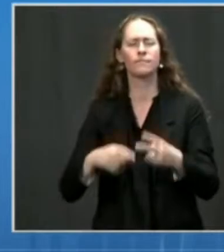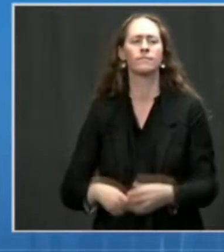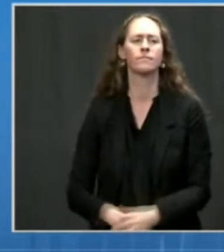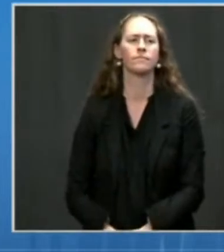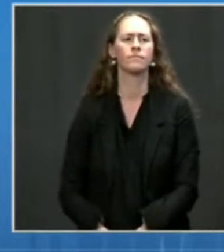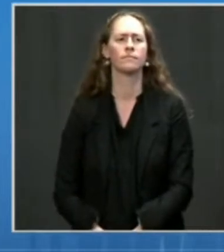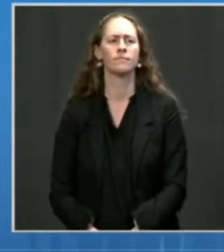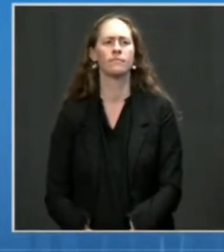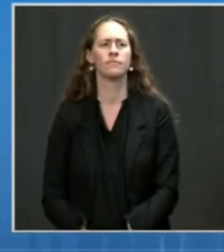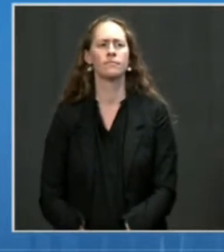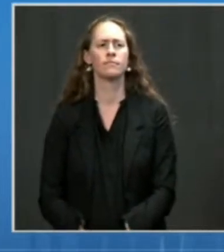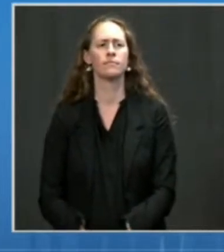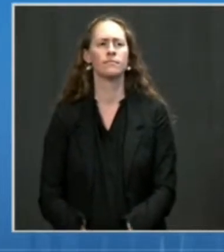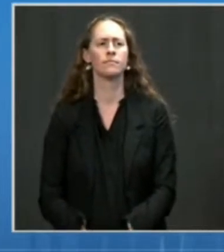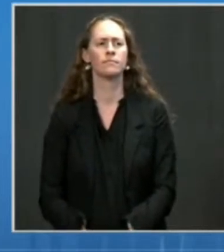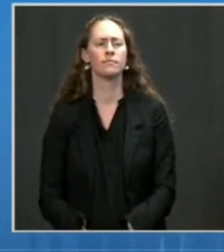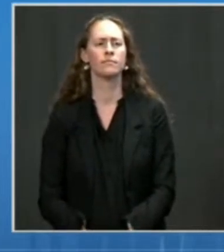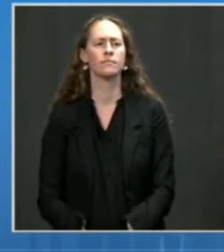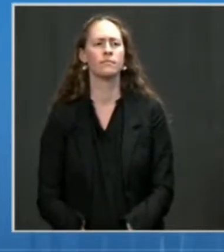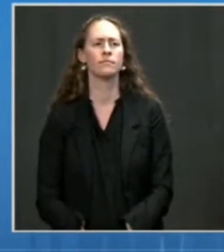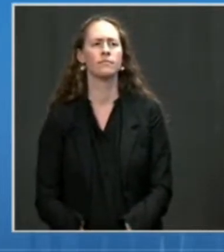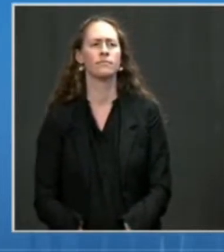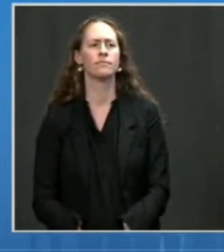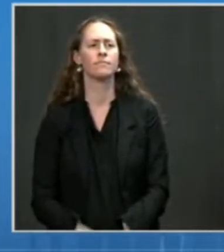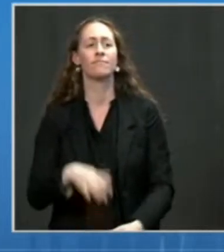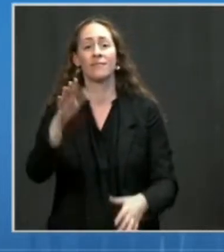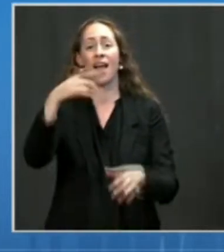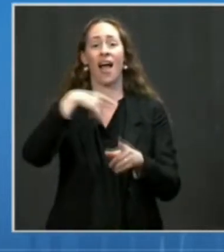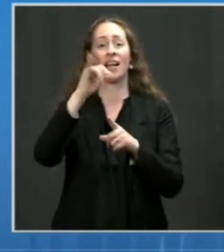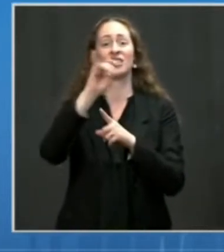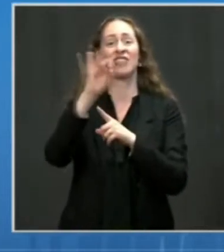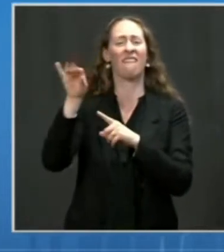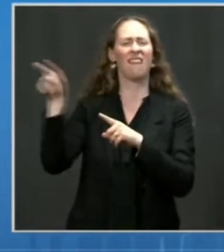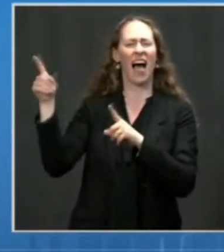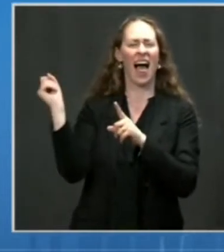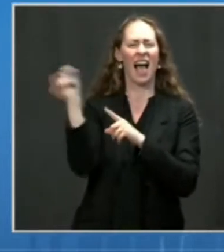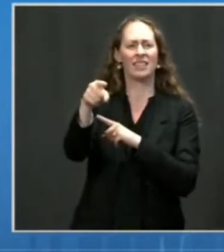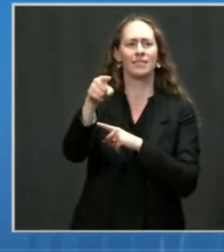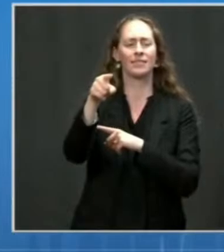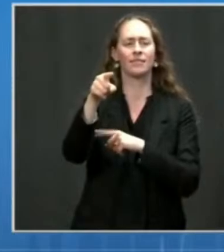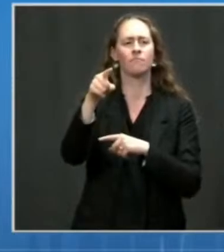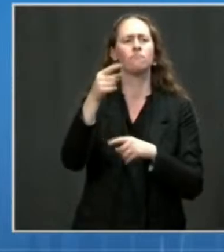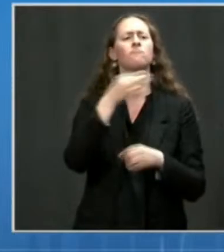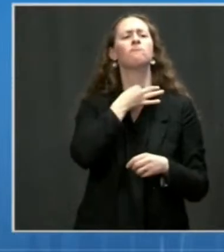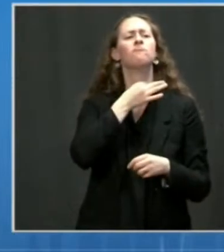WORK. WHAT WAS YOUR QUESTION ABOUT BREAKTHROUGH?